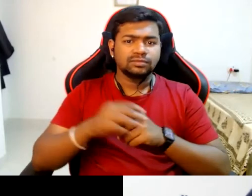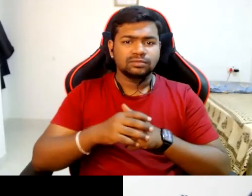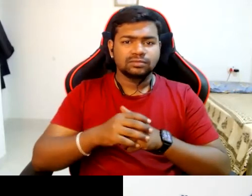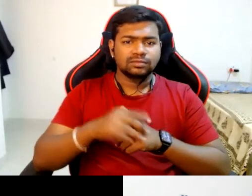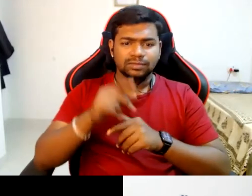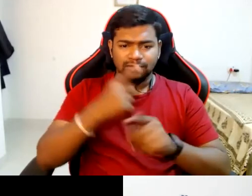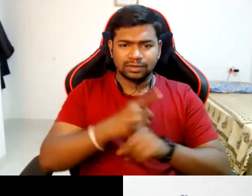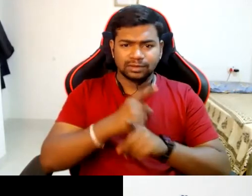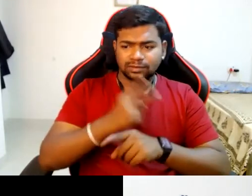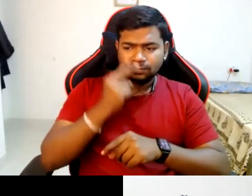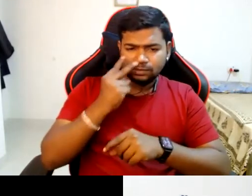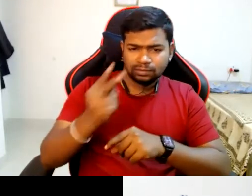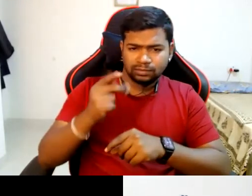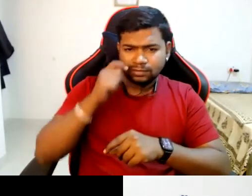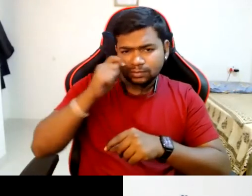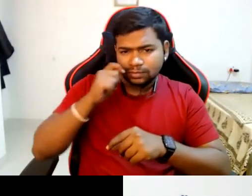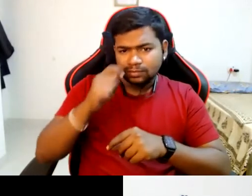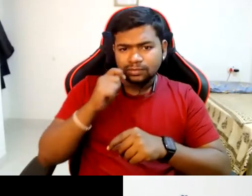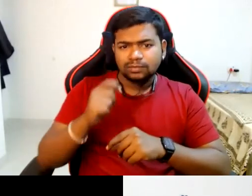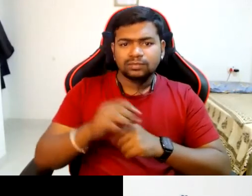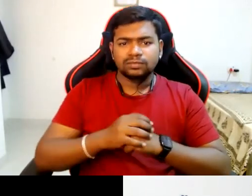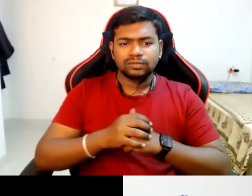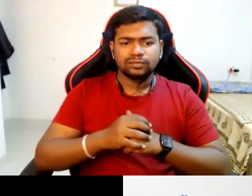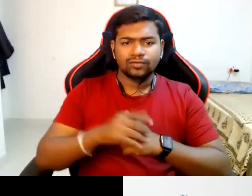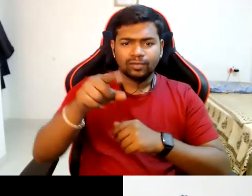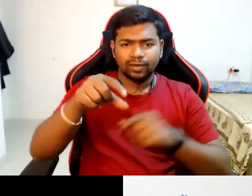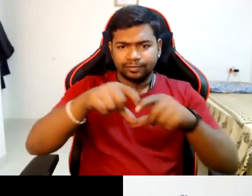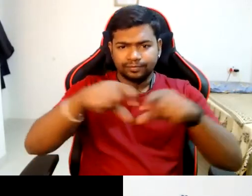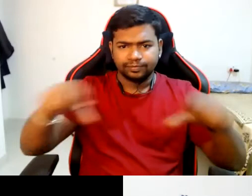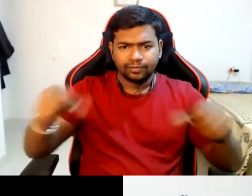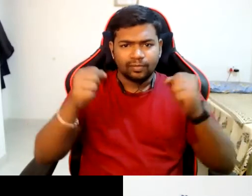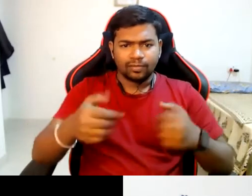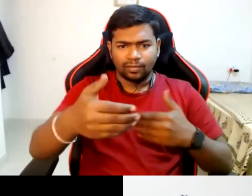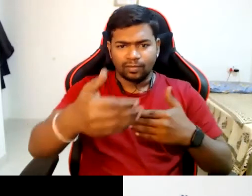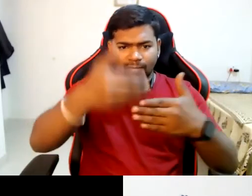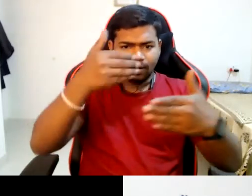the teachers used to make me sit on the front row next to a girl.